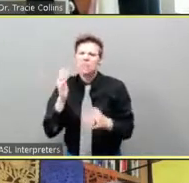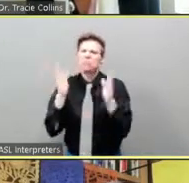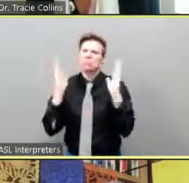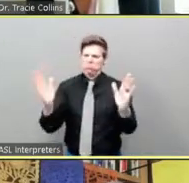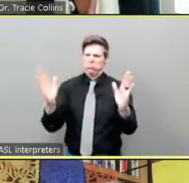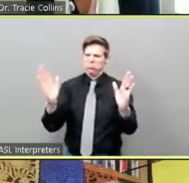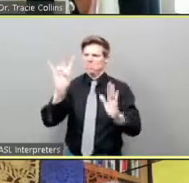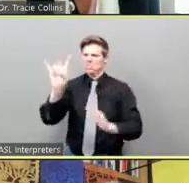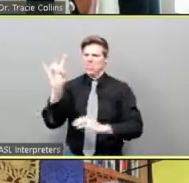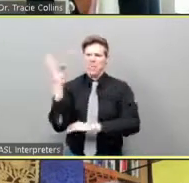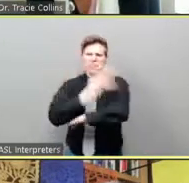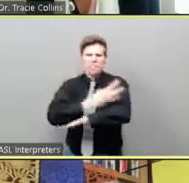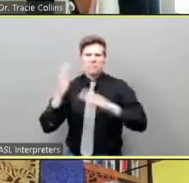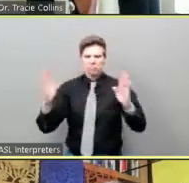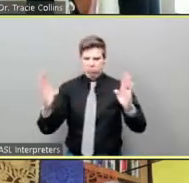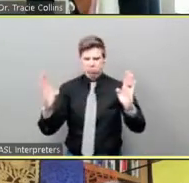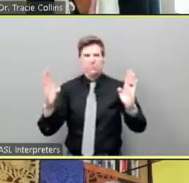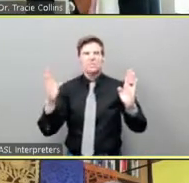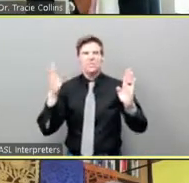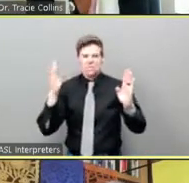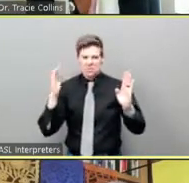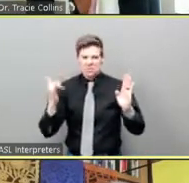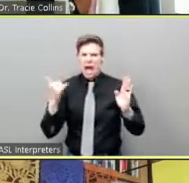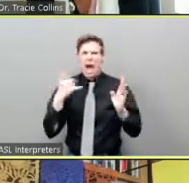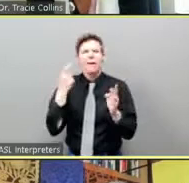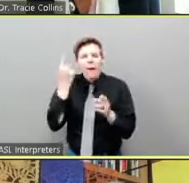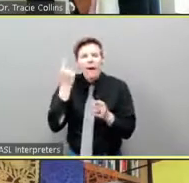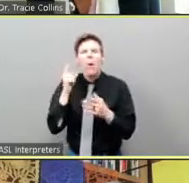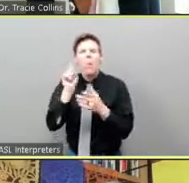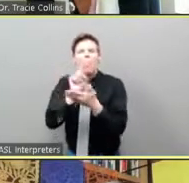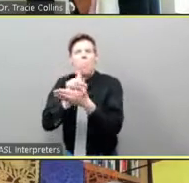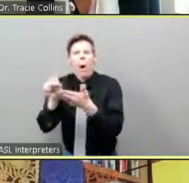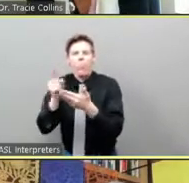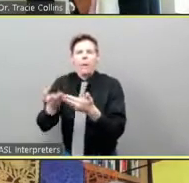of those later lab reports come in all that we do very well on lab turn around